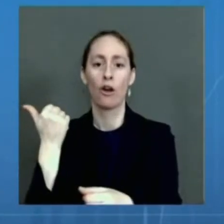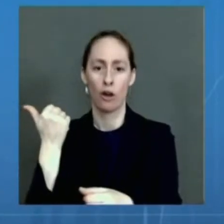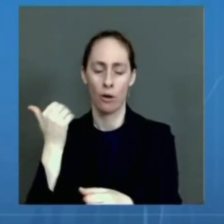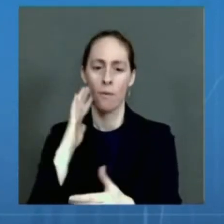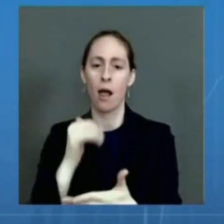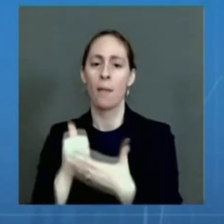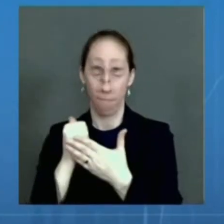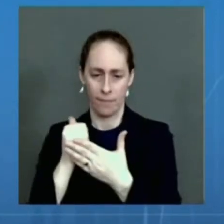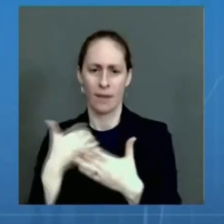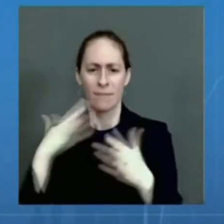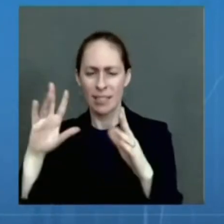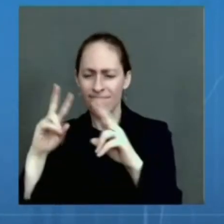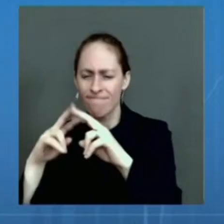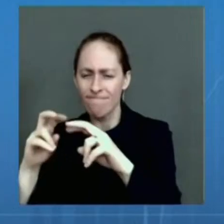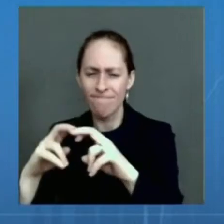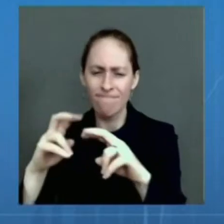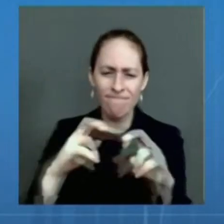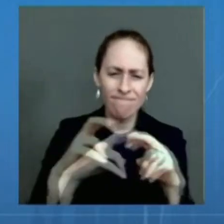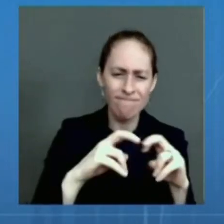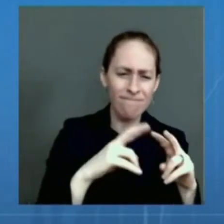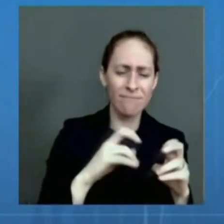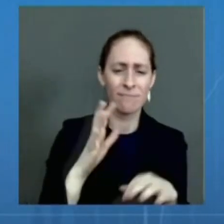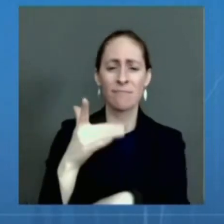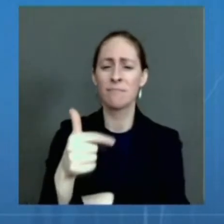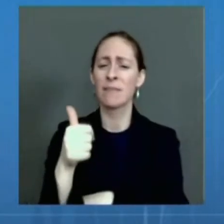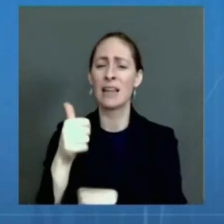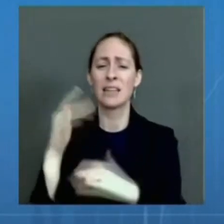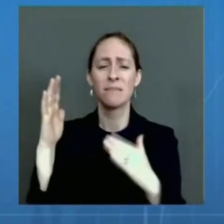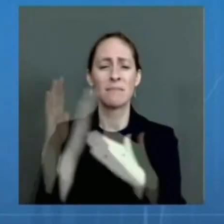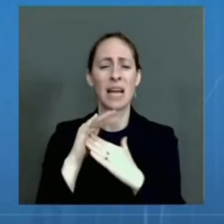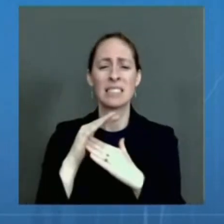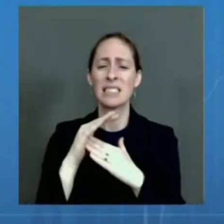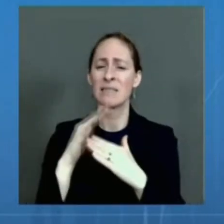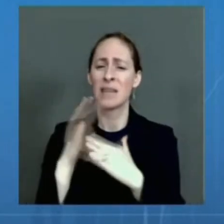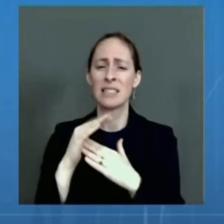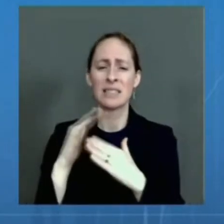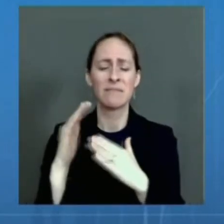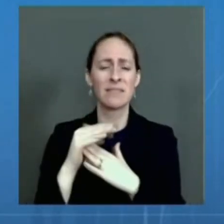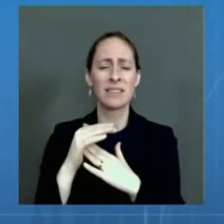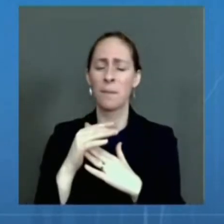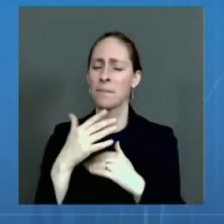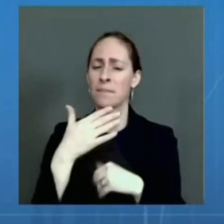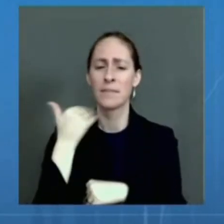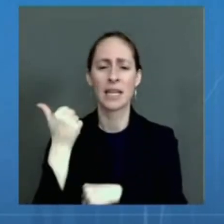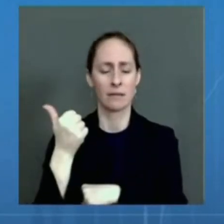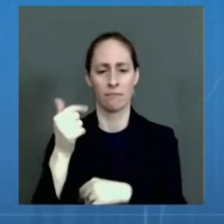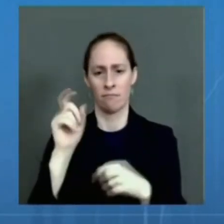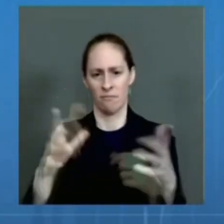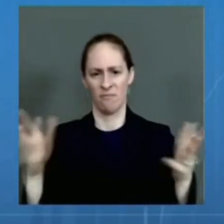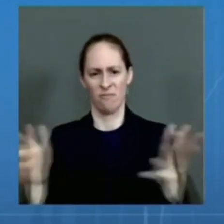OR SIX SLIDES THE OPTIMUM